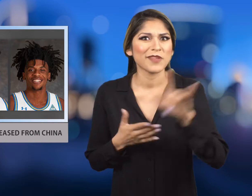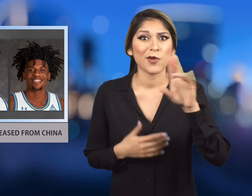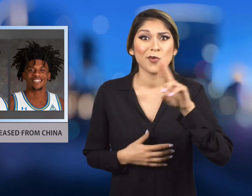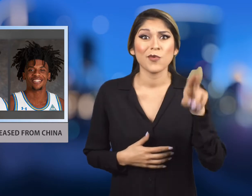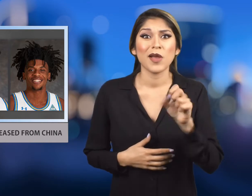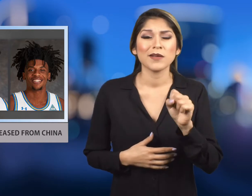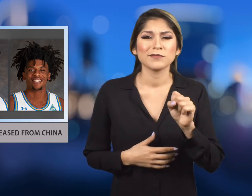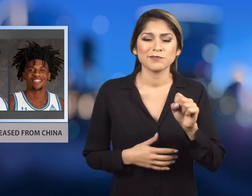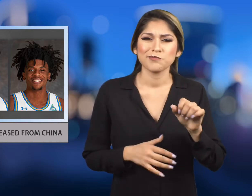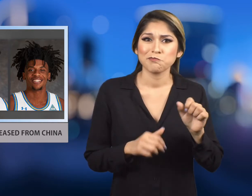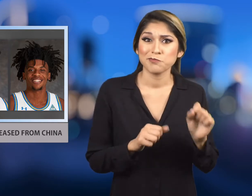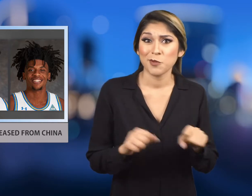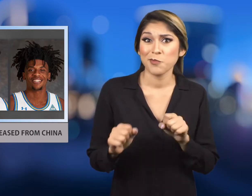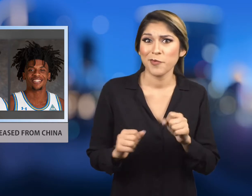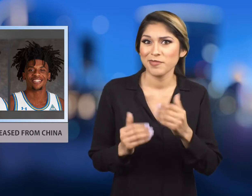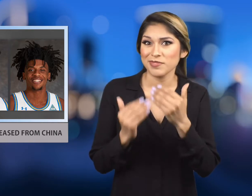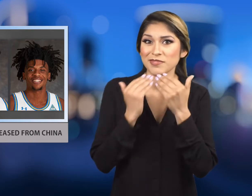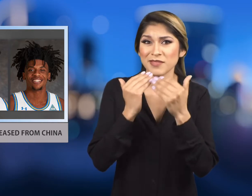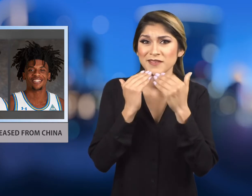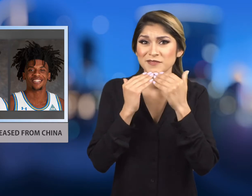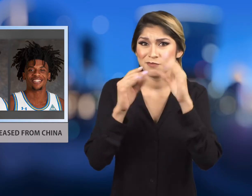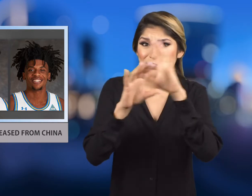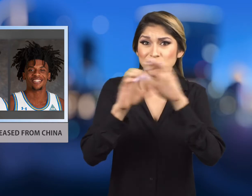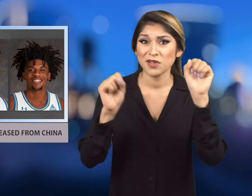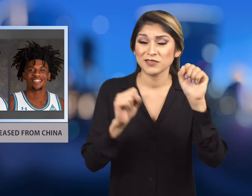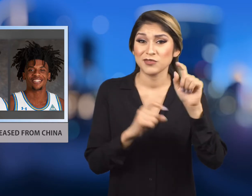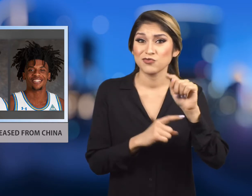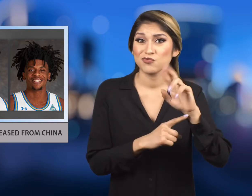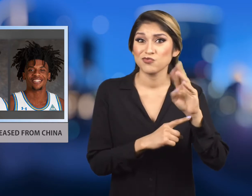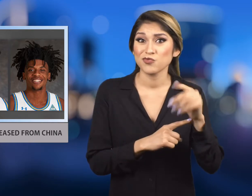they may have President Trump to thank.